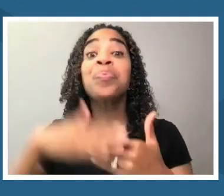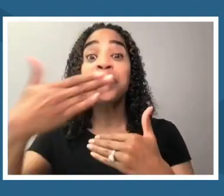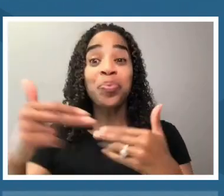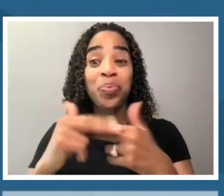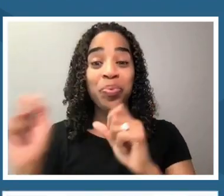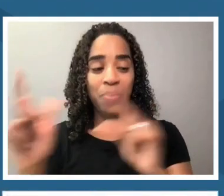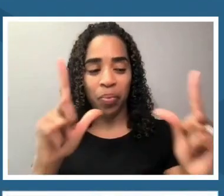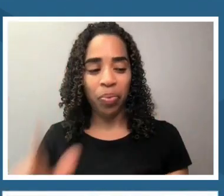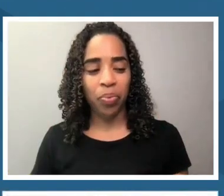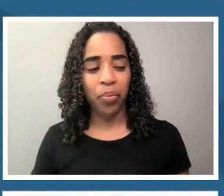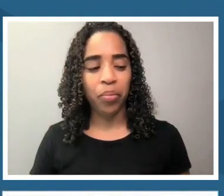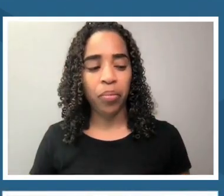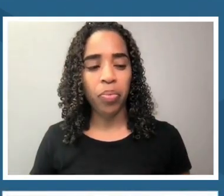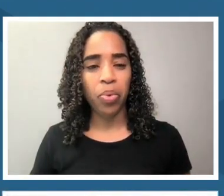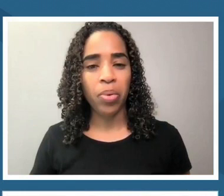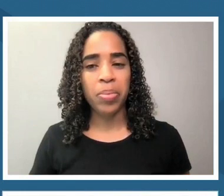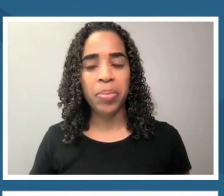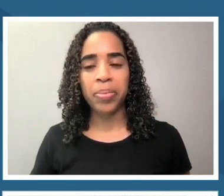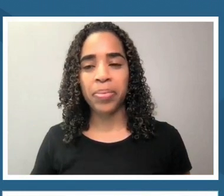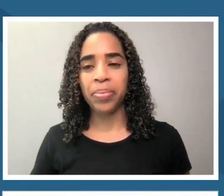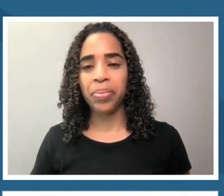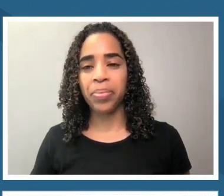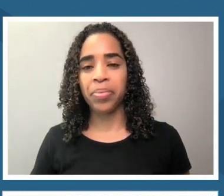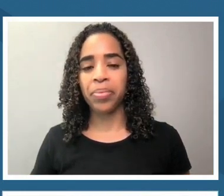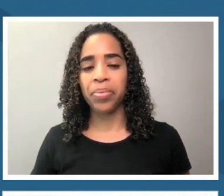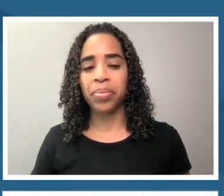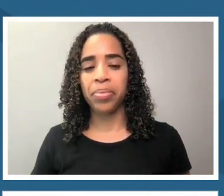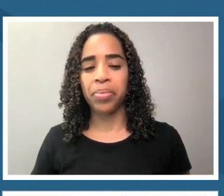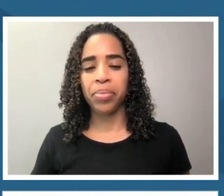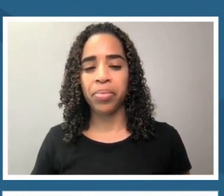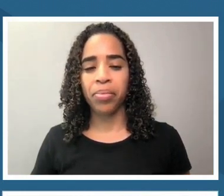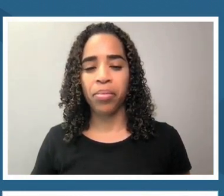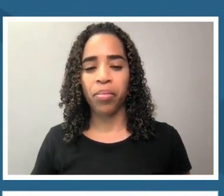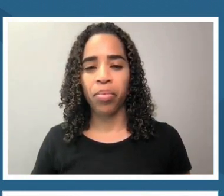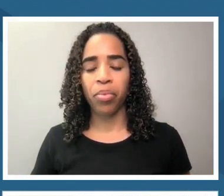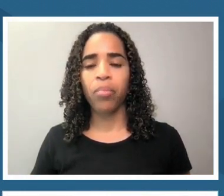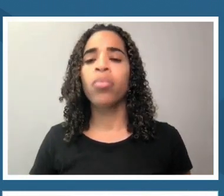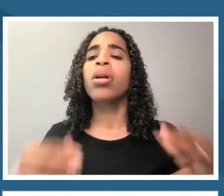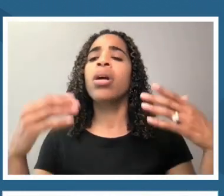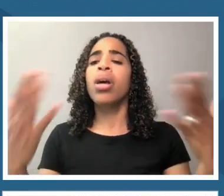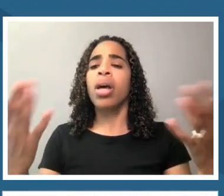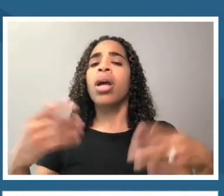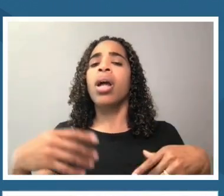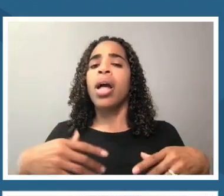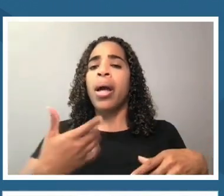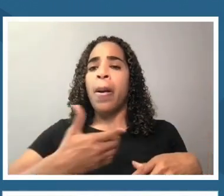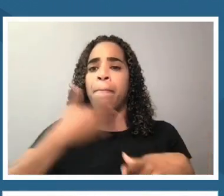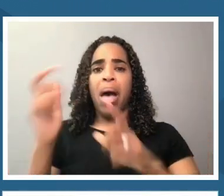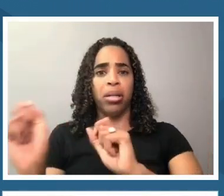uh so here i you know i thought that the best way to start this is to show you up